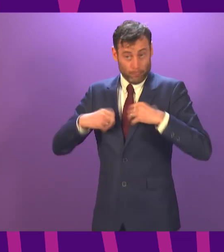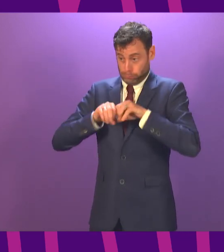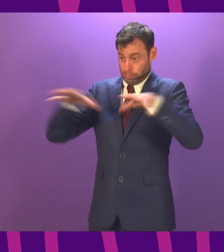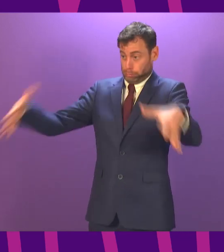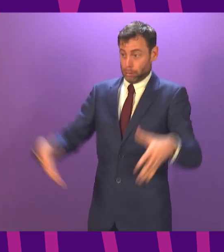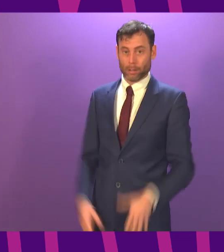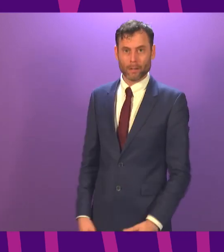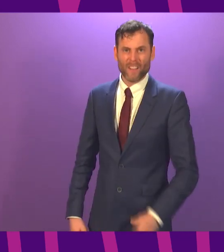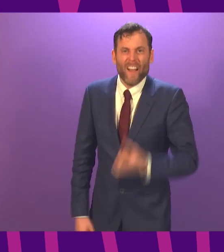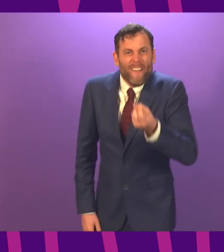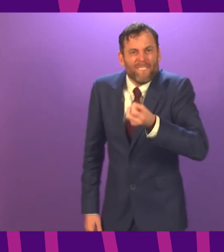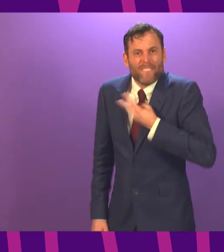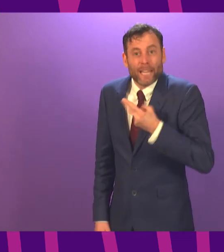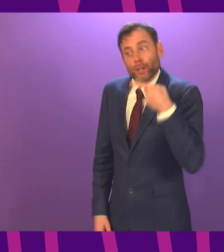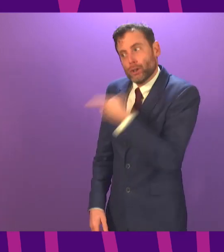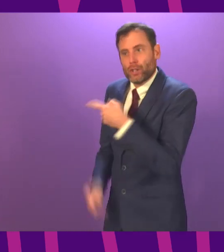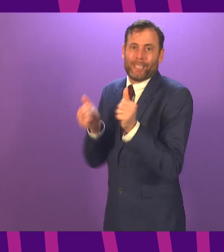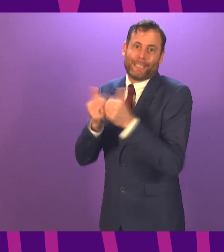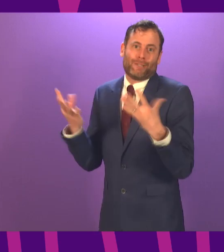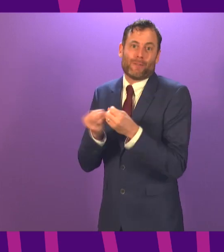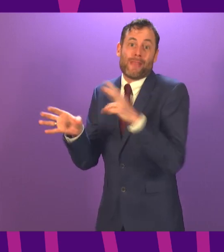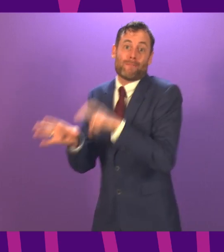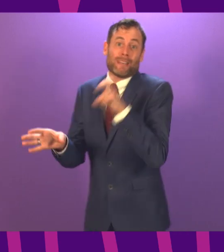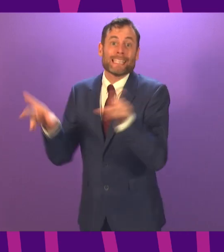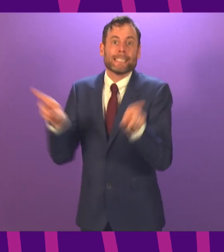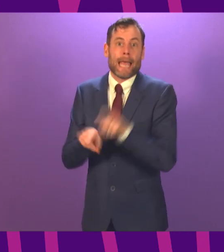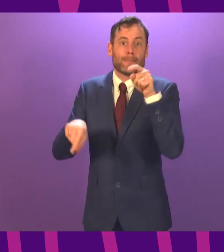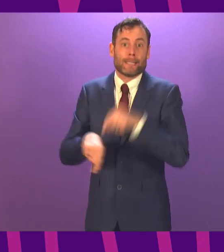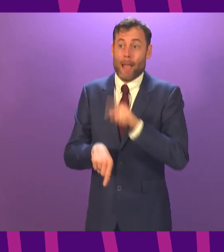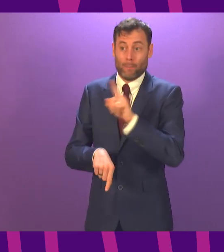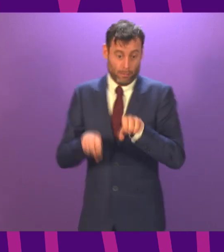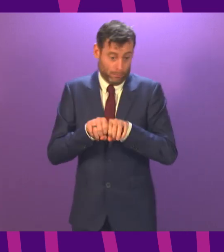oblivious to the irony of her planning to hold an independence referendum in the middle